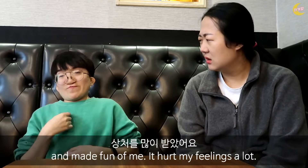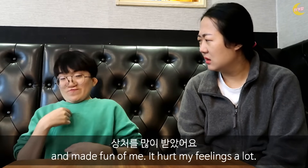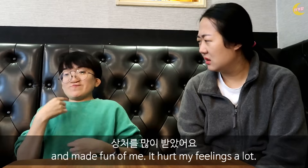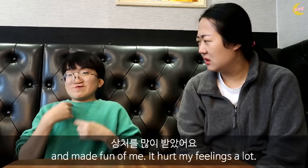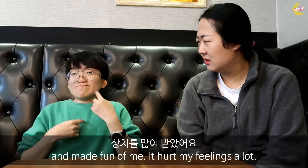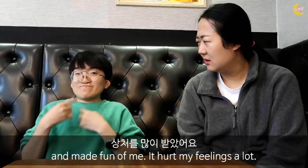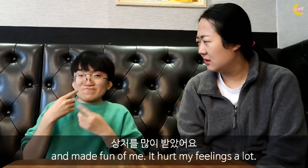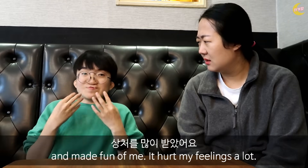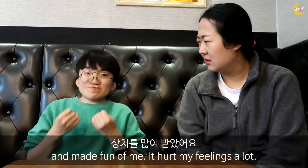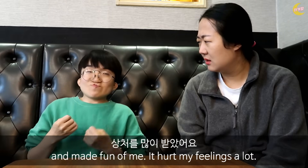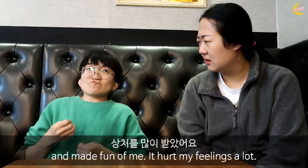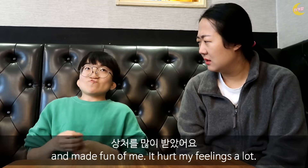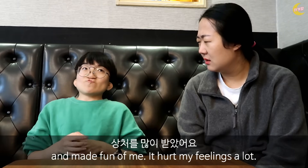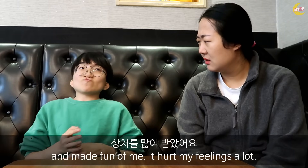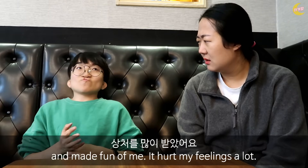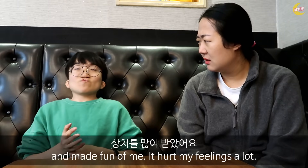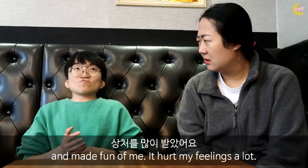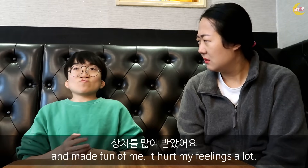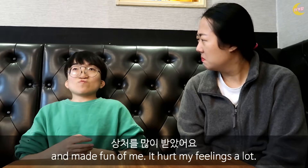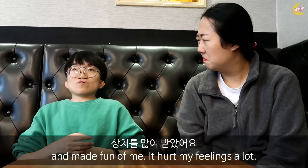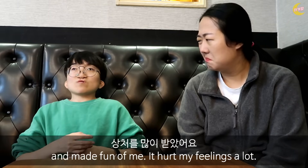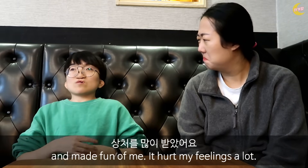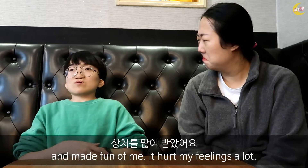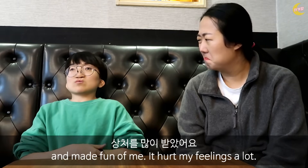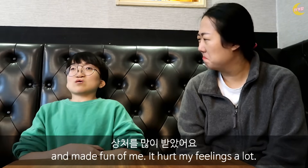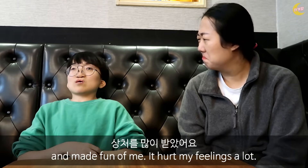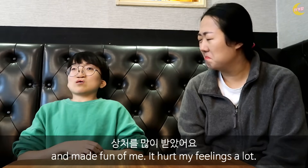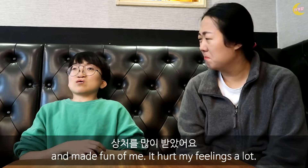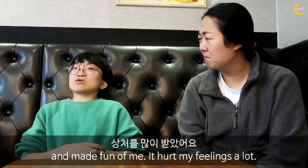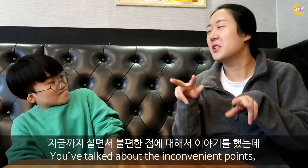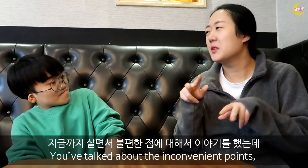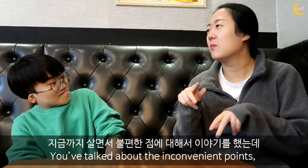and made fun of me. It hurt my feelings a lot.